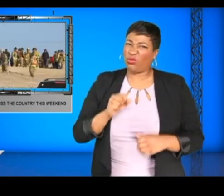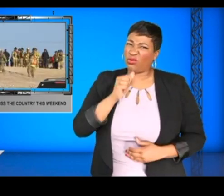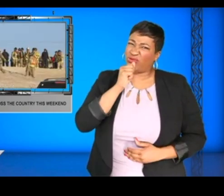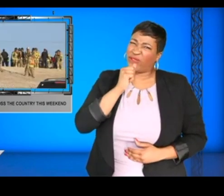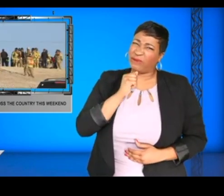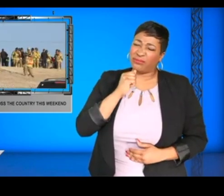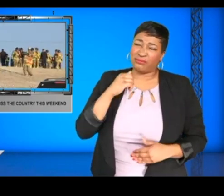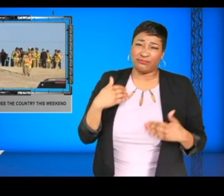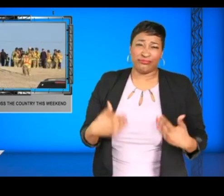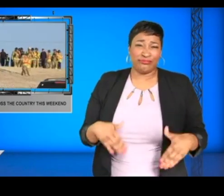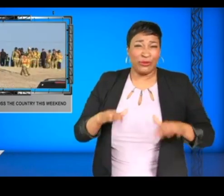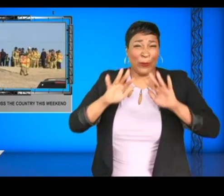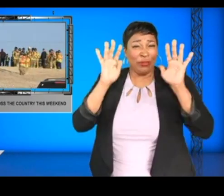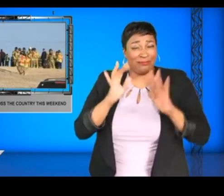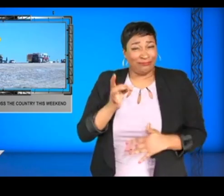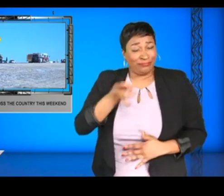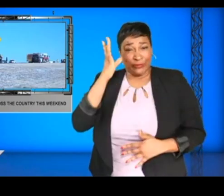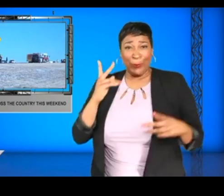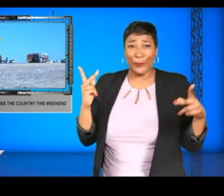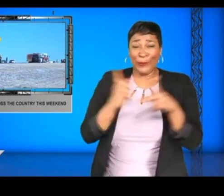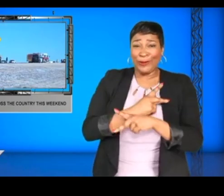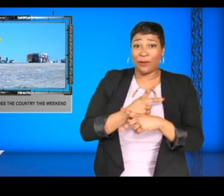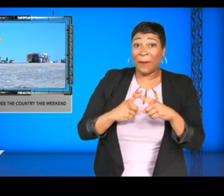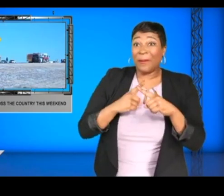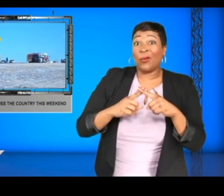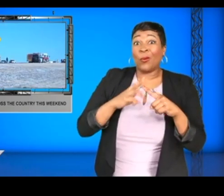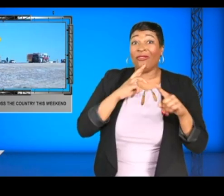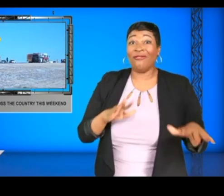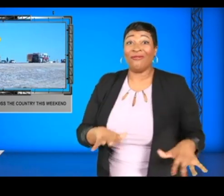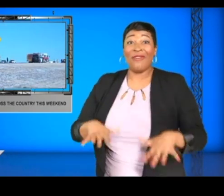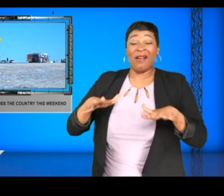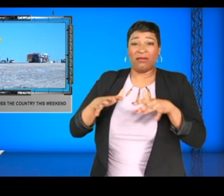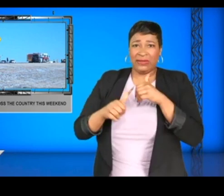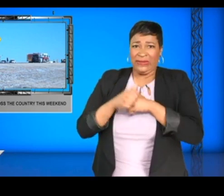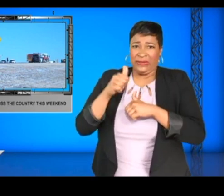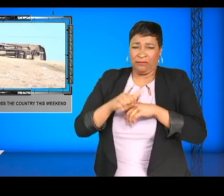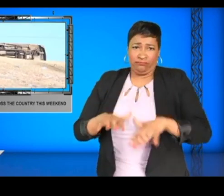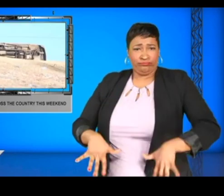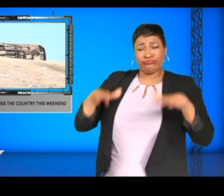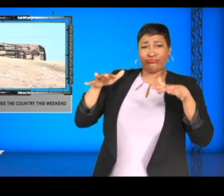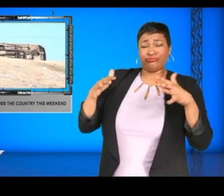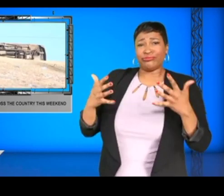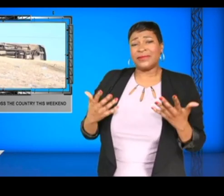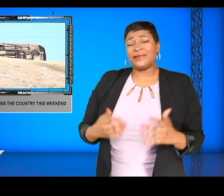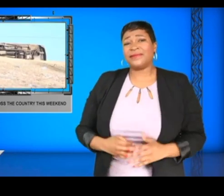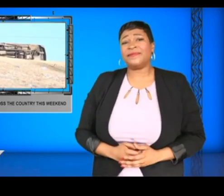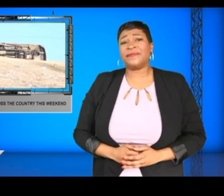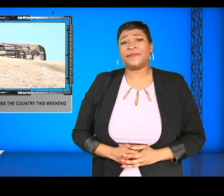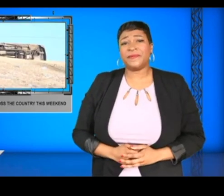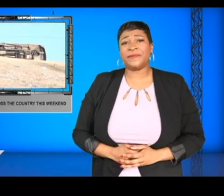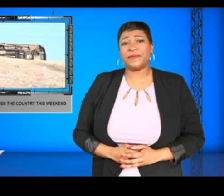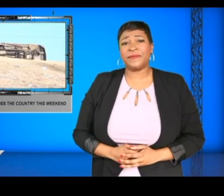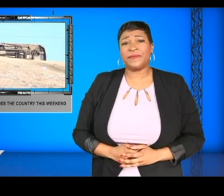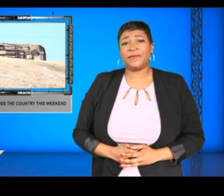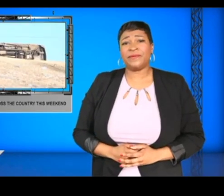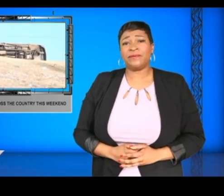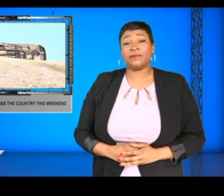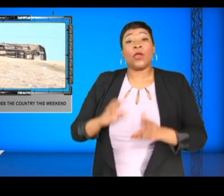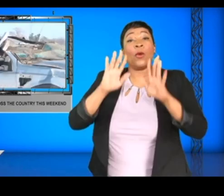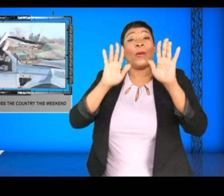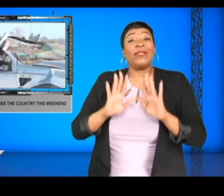endure more extreme weather and the danger of flooding.